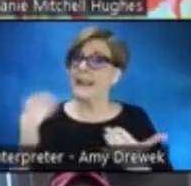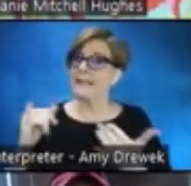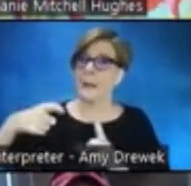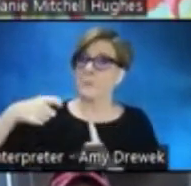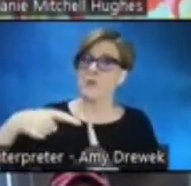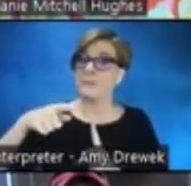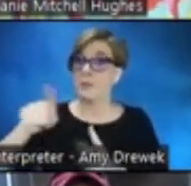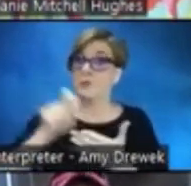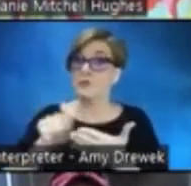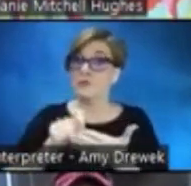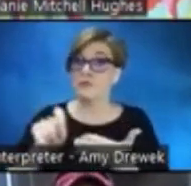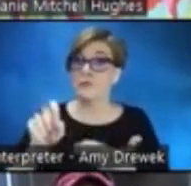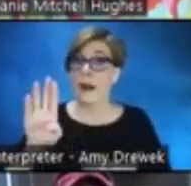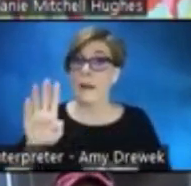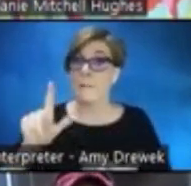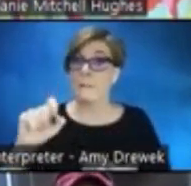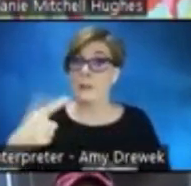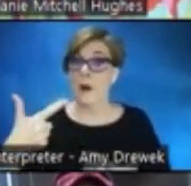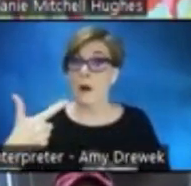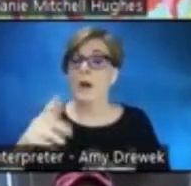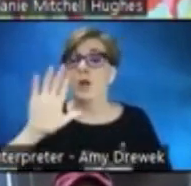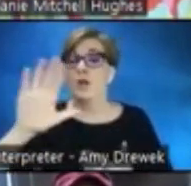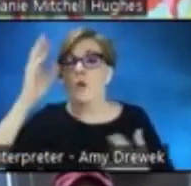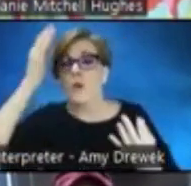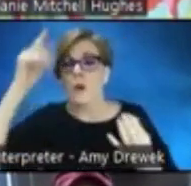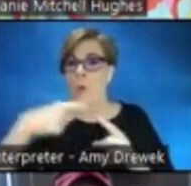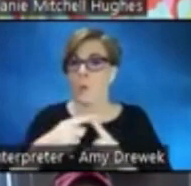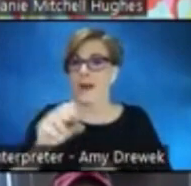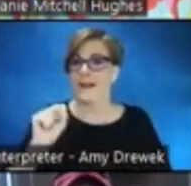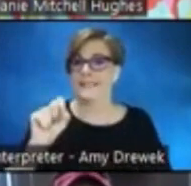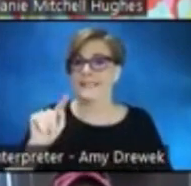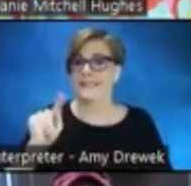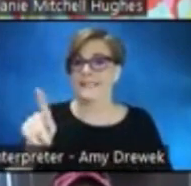YOUR REFLECTIONS WHEN STEVEN BOSS DIED.